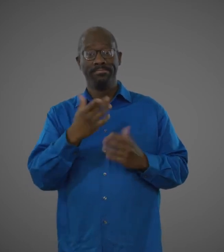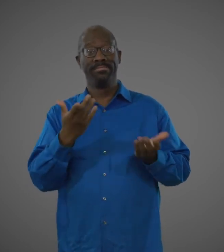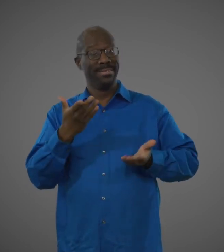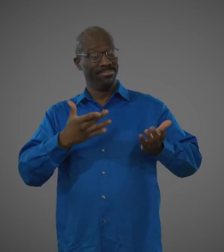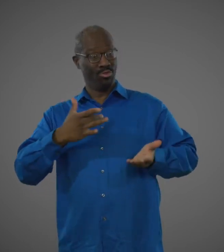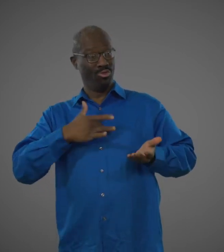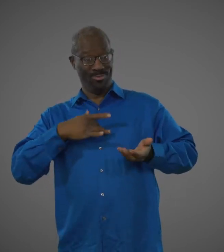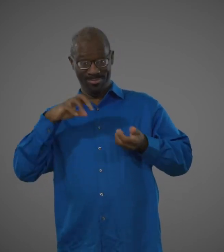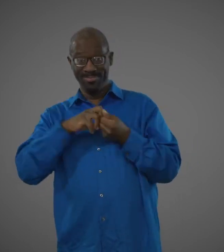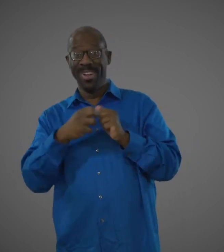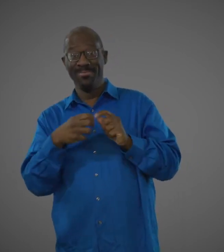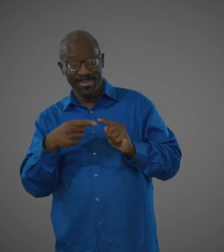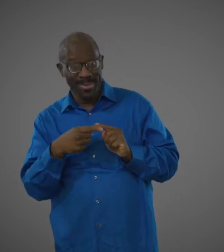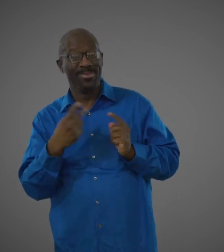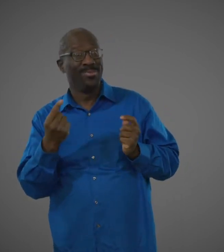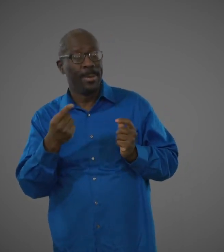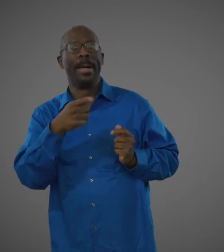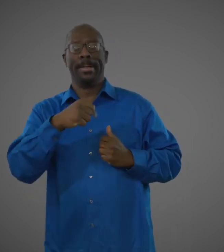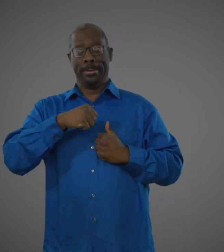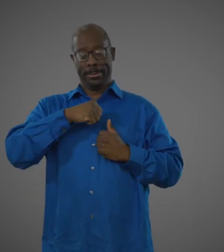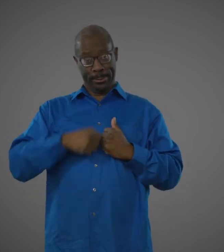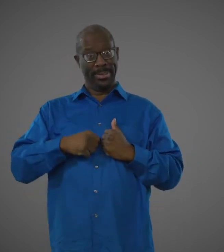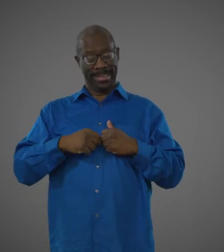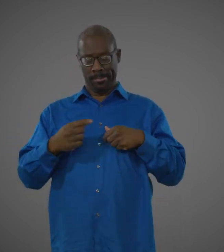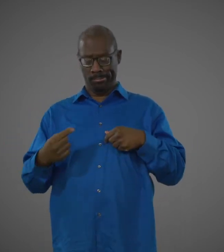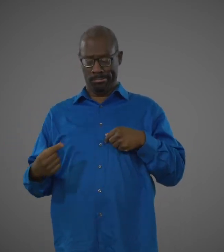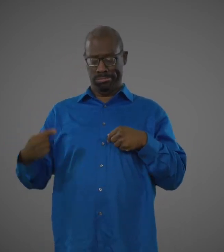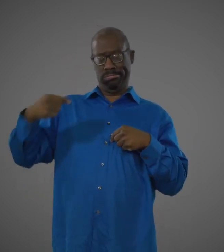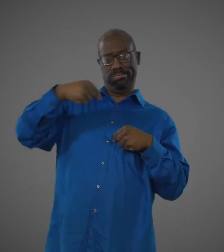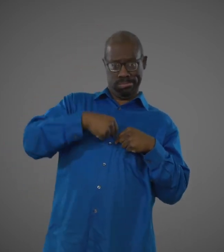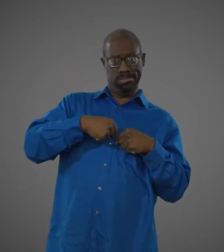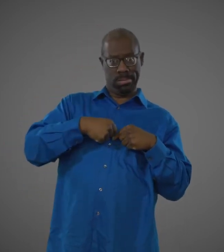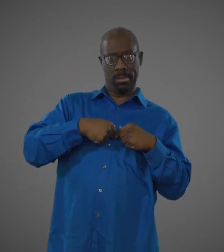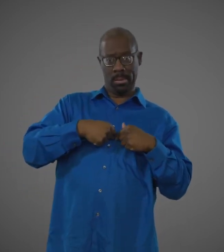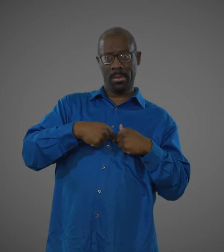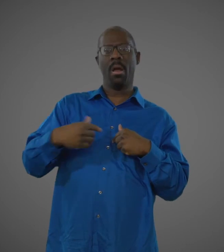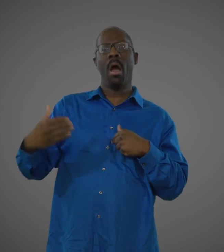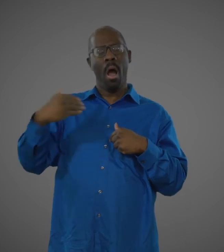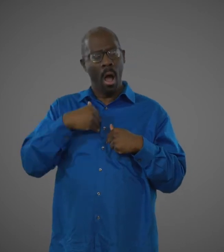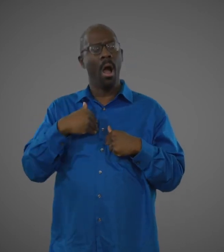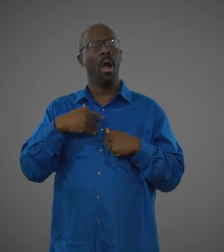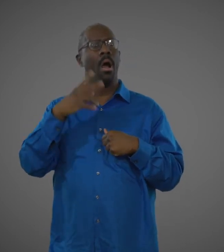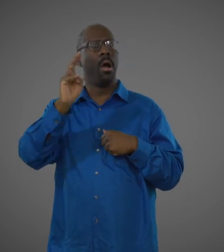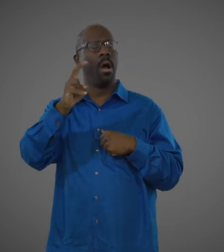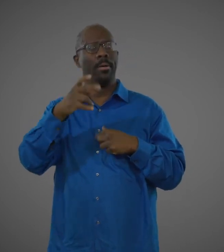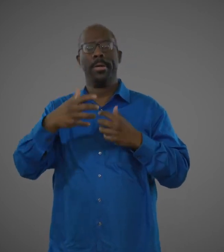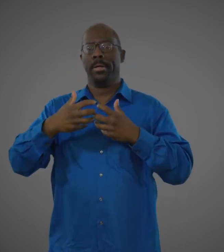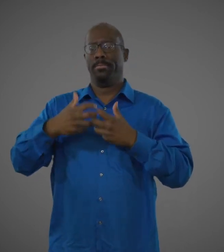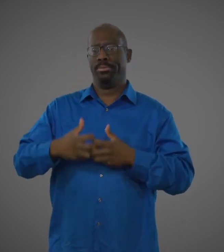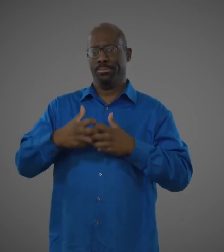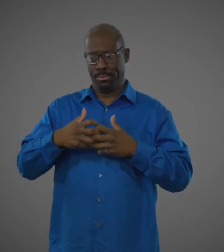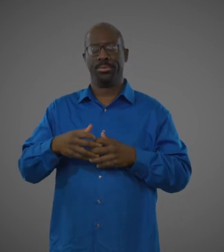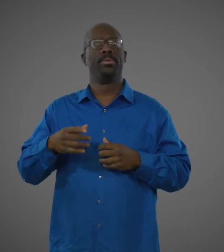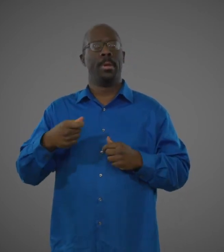If the problem is inside of the heart, you may need surgery for a pacemaker to be placed inside.